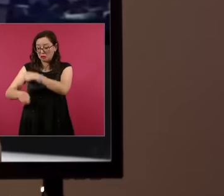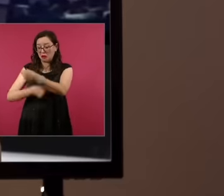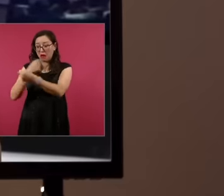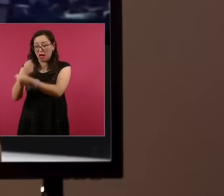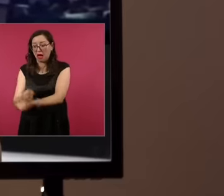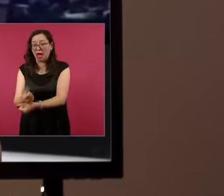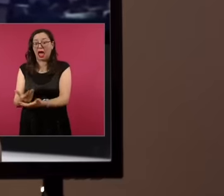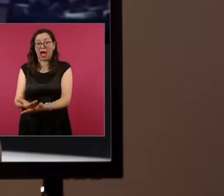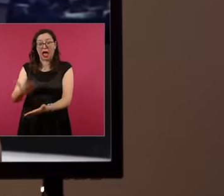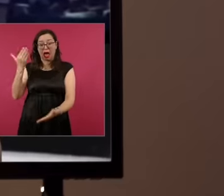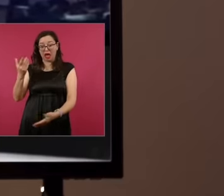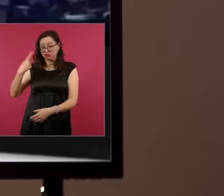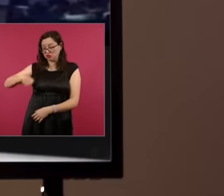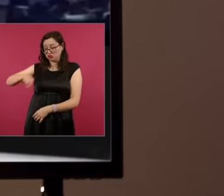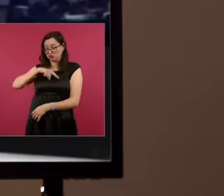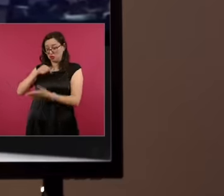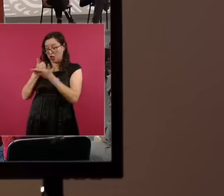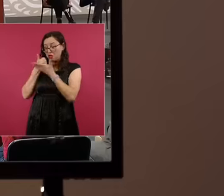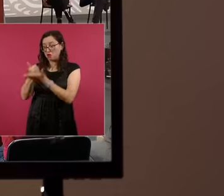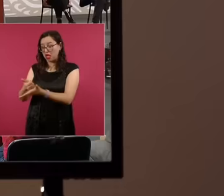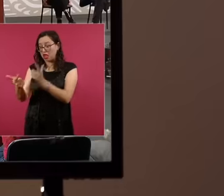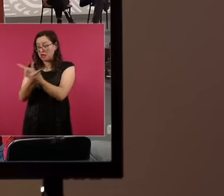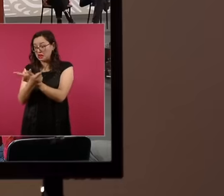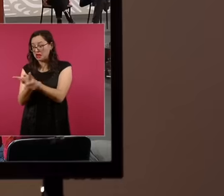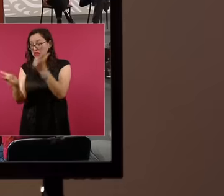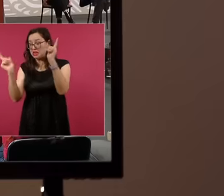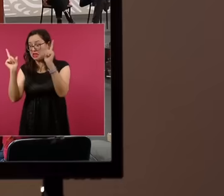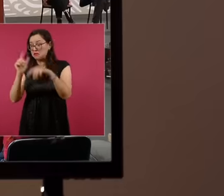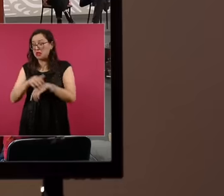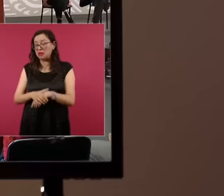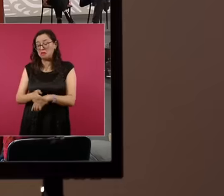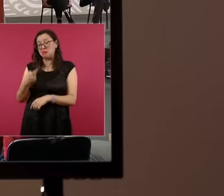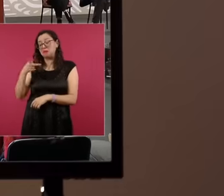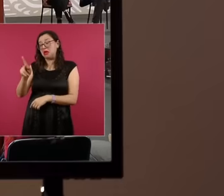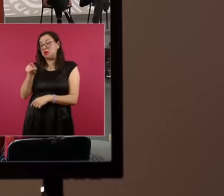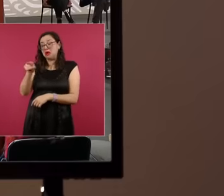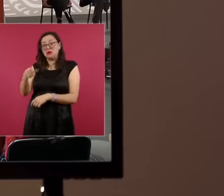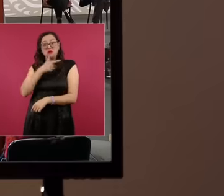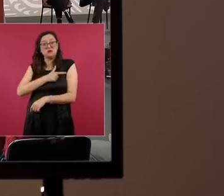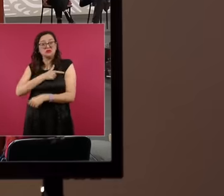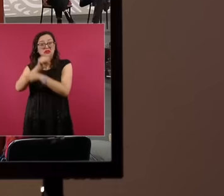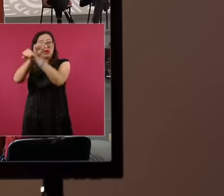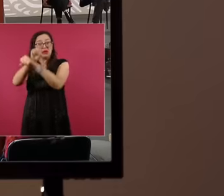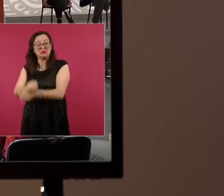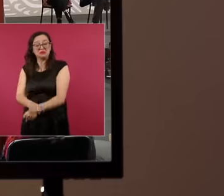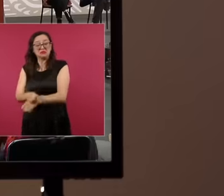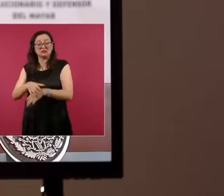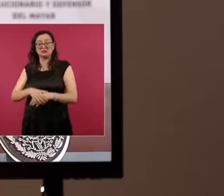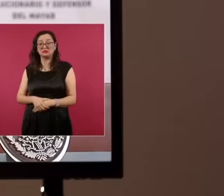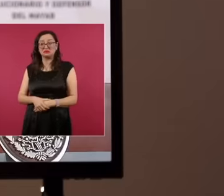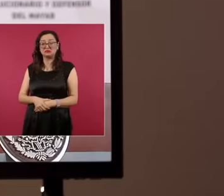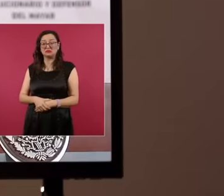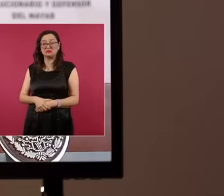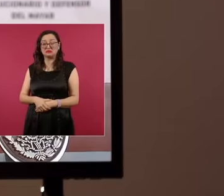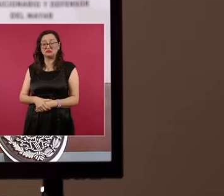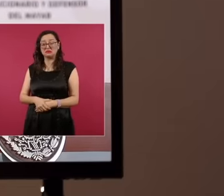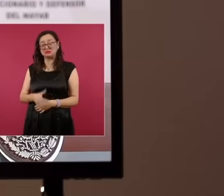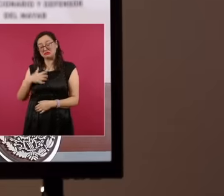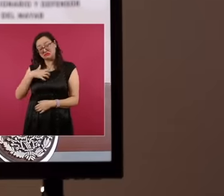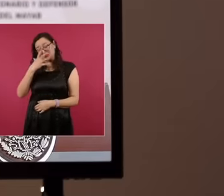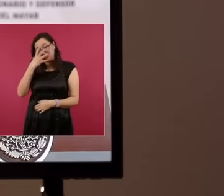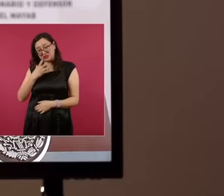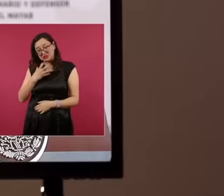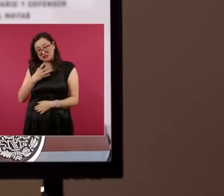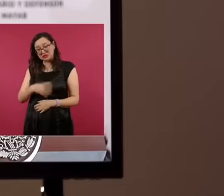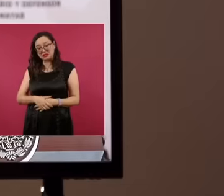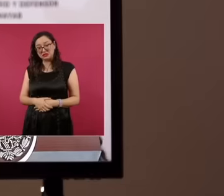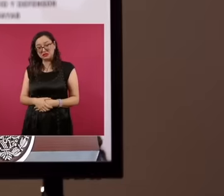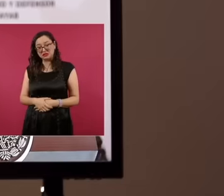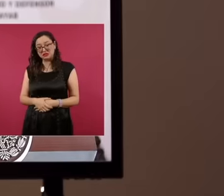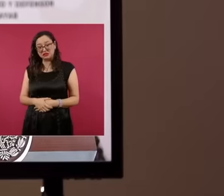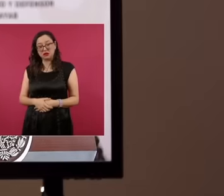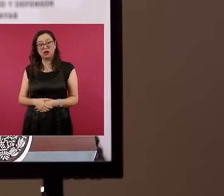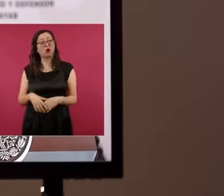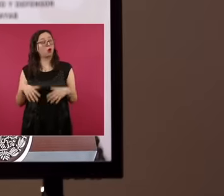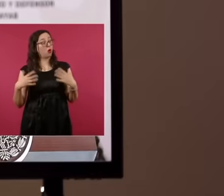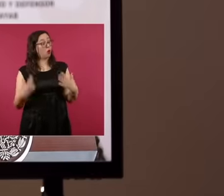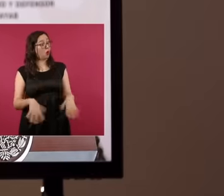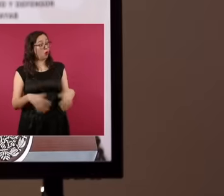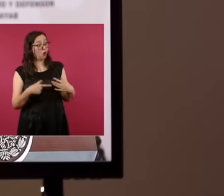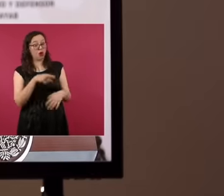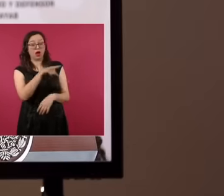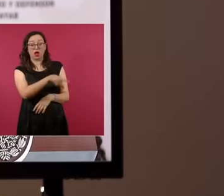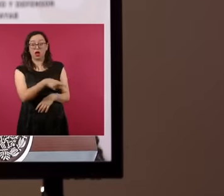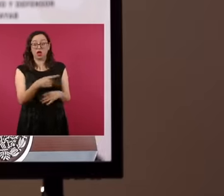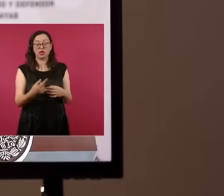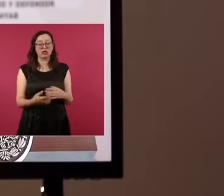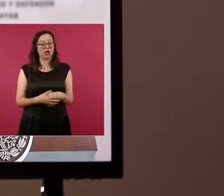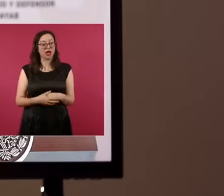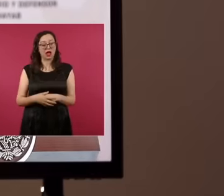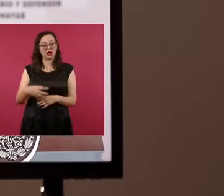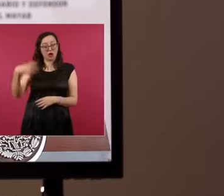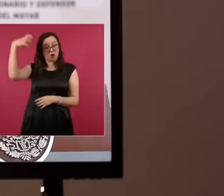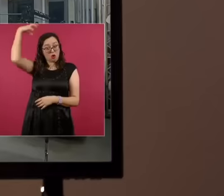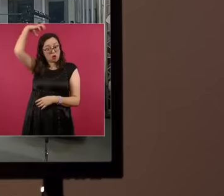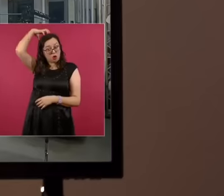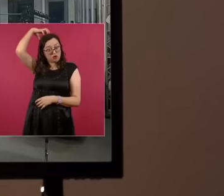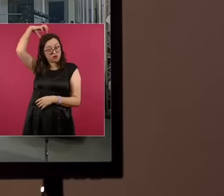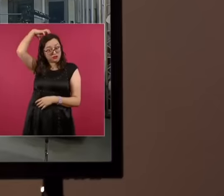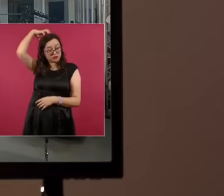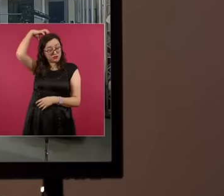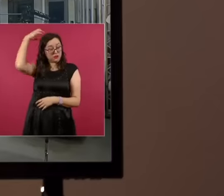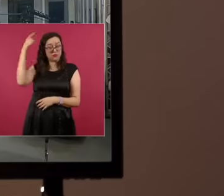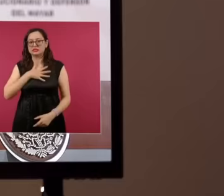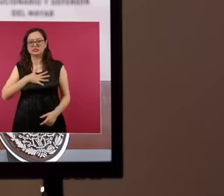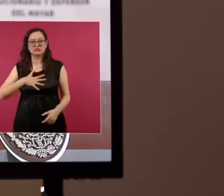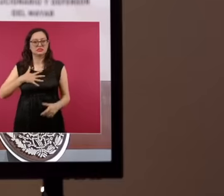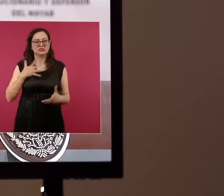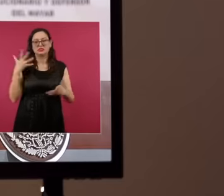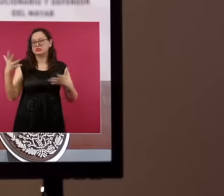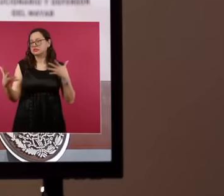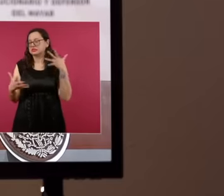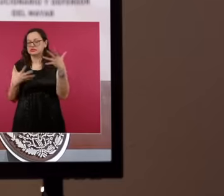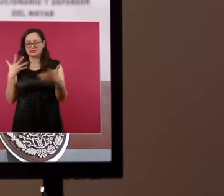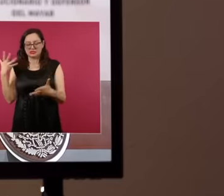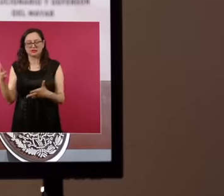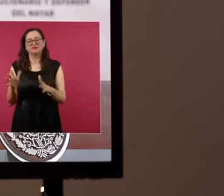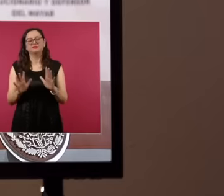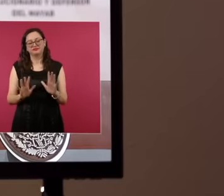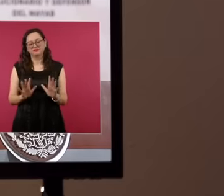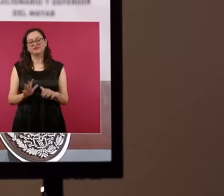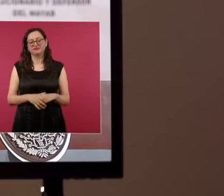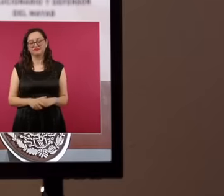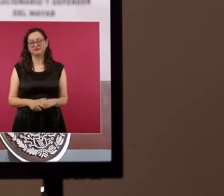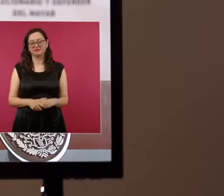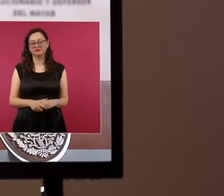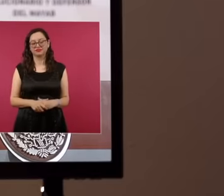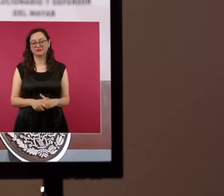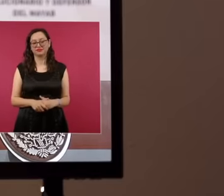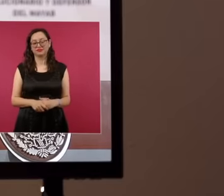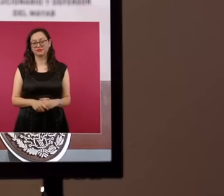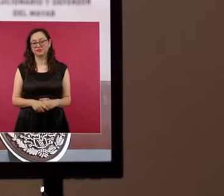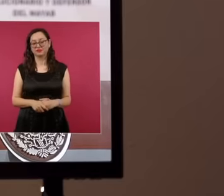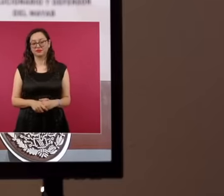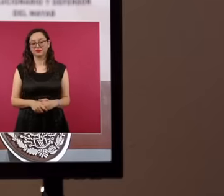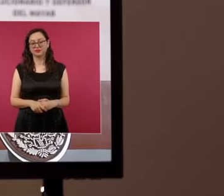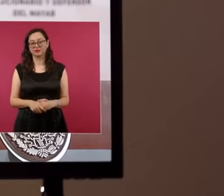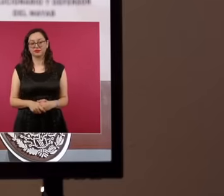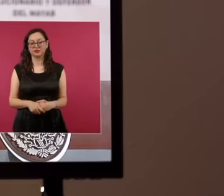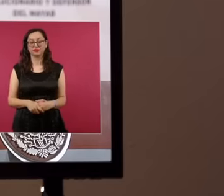we removed from them. Jos orti Domínguez second, this is not the case. With great respect, not to Mrs. Nis